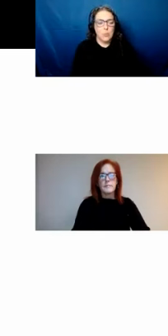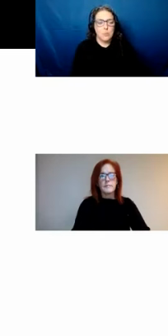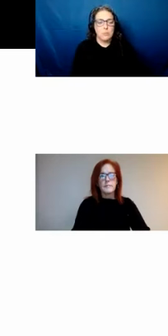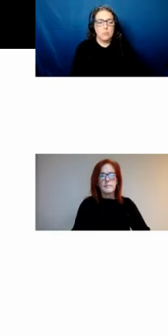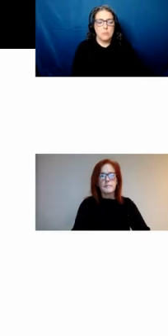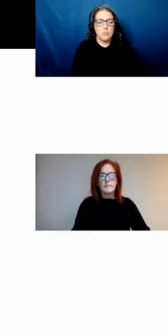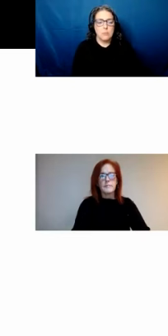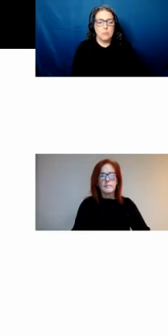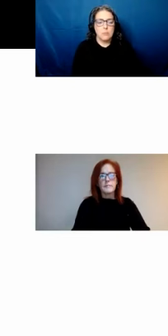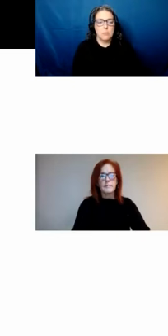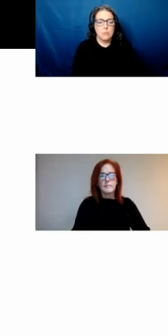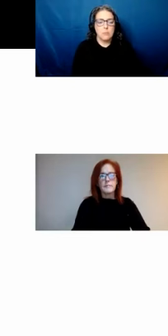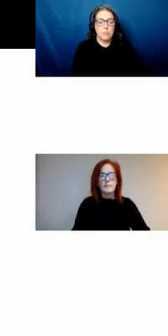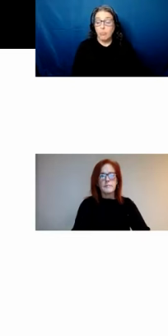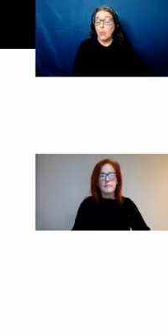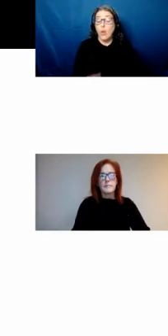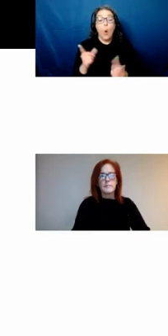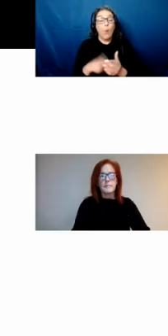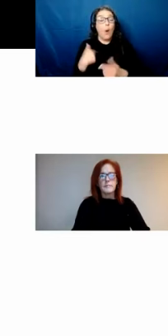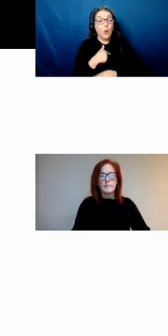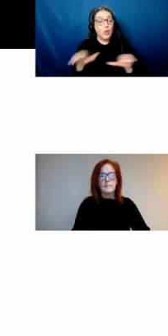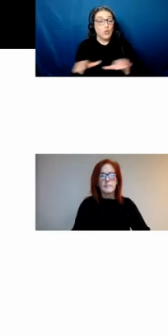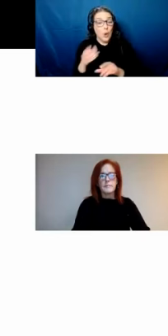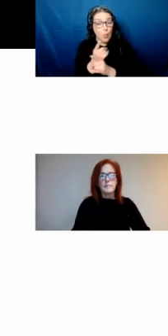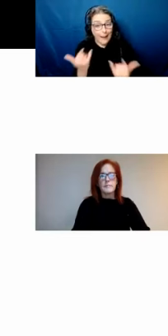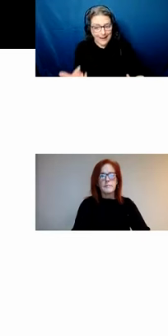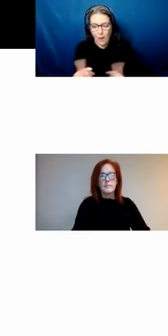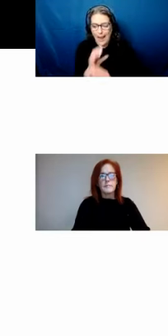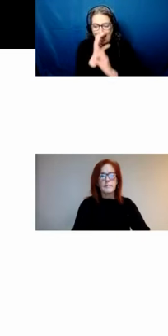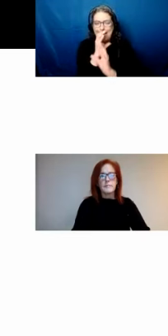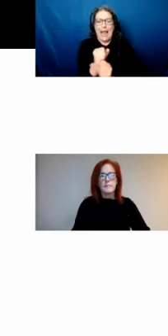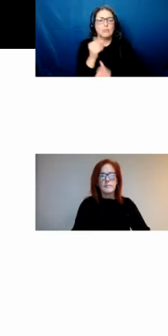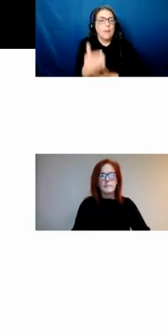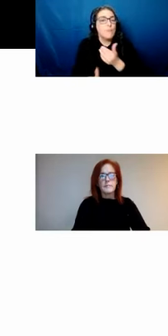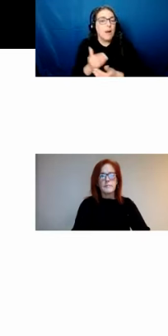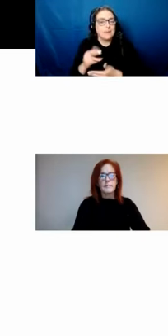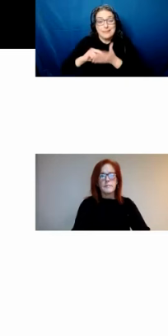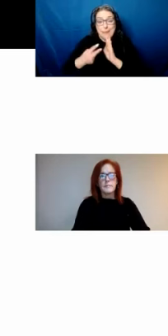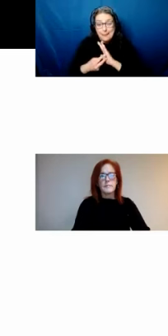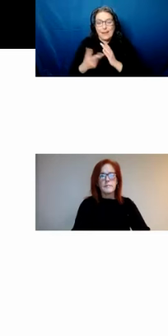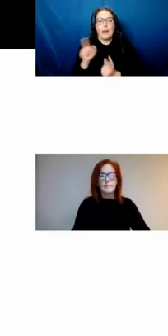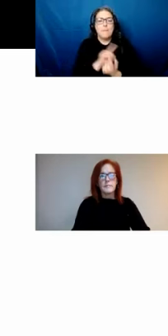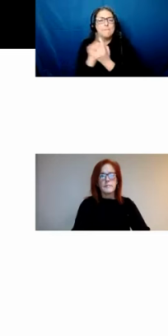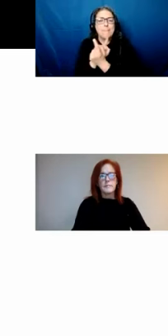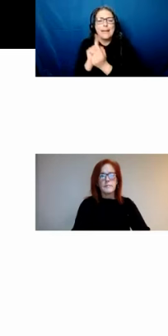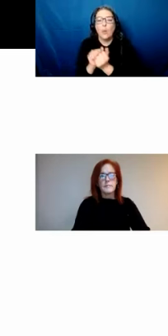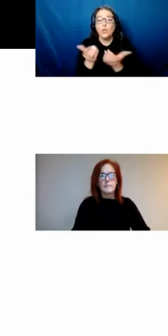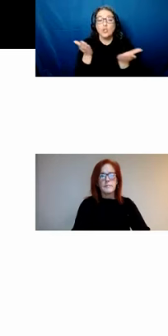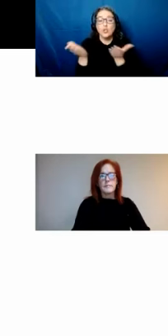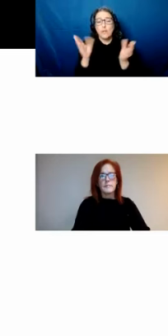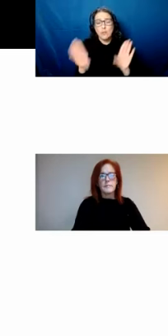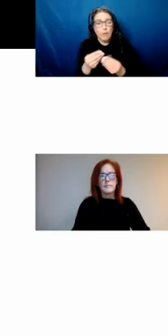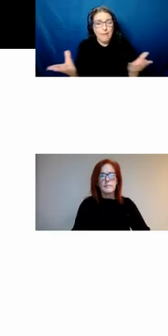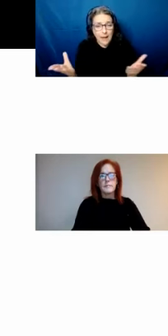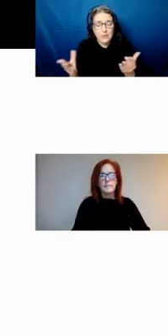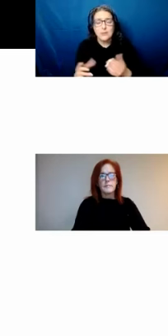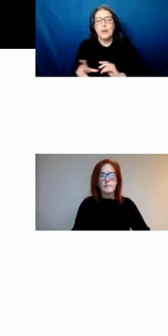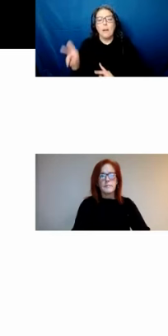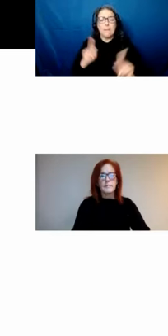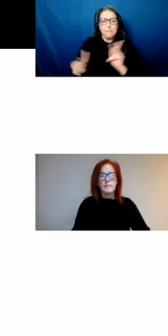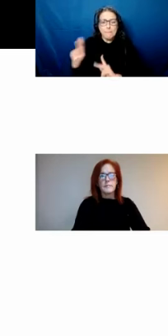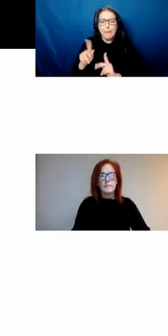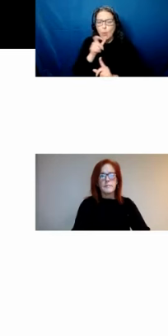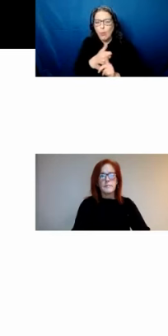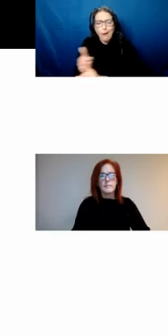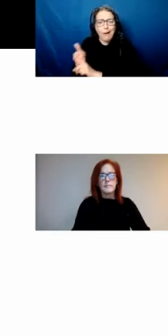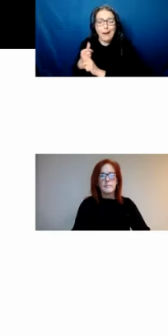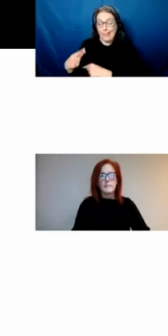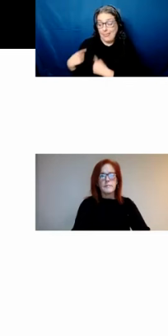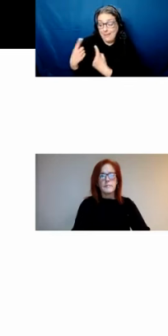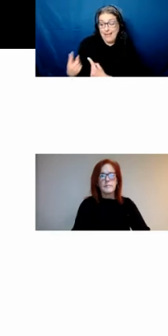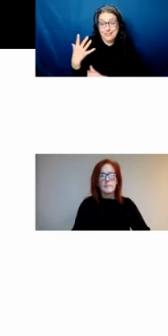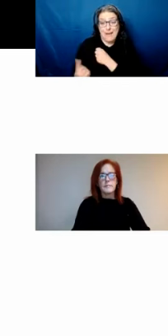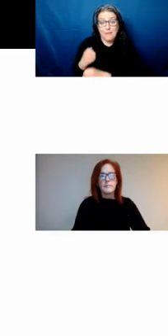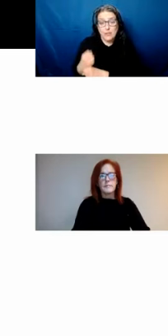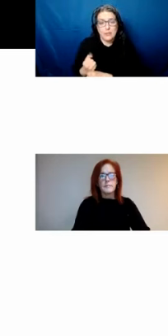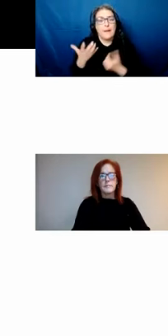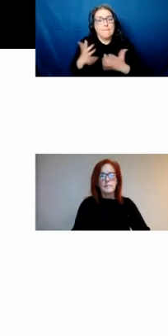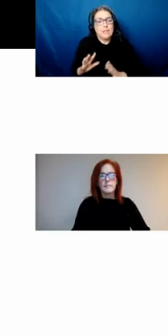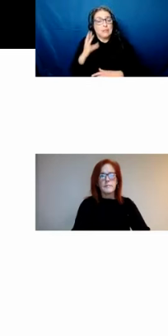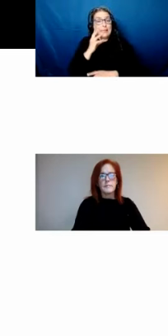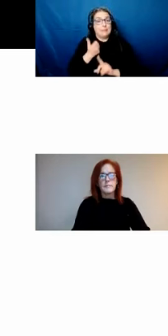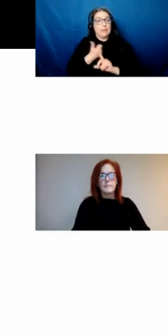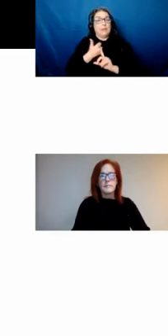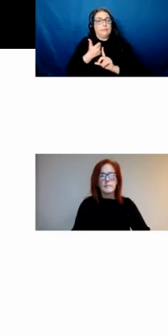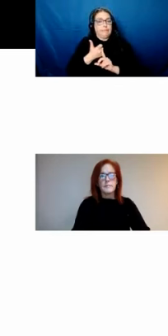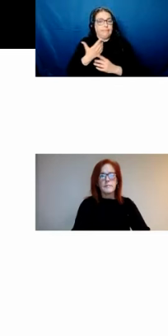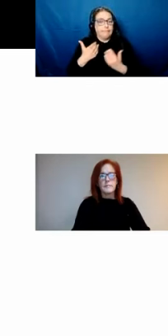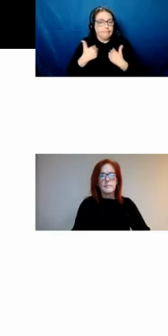The HOME-ARP program.